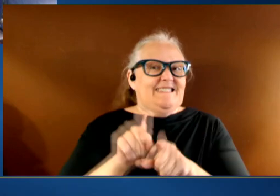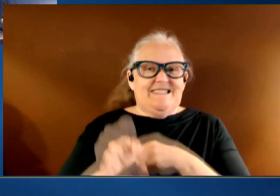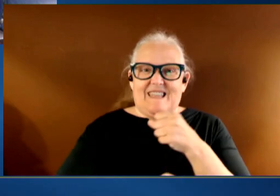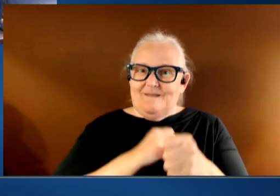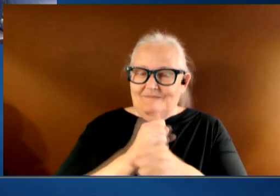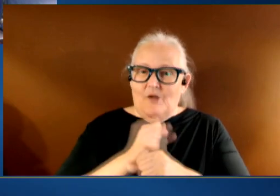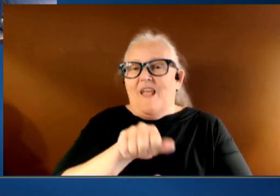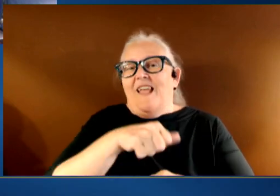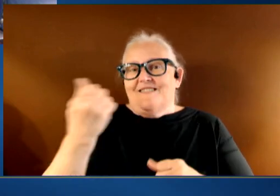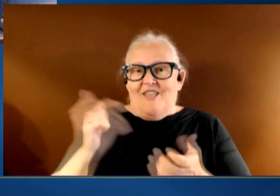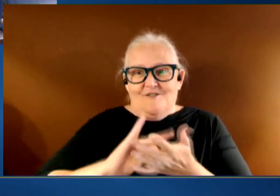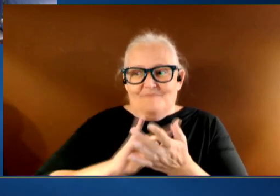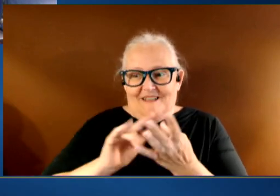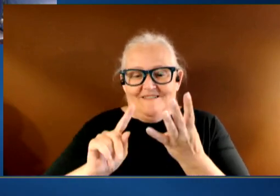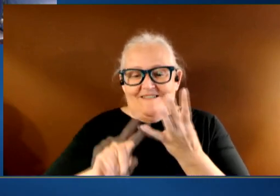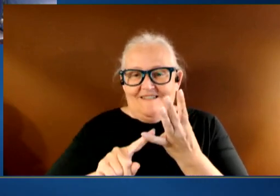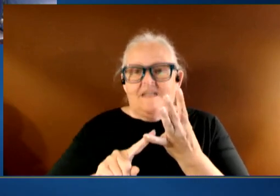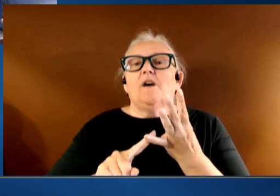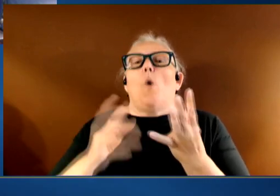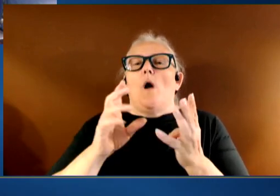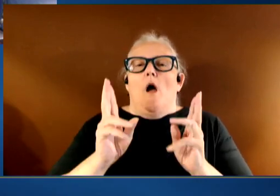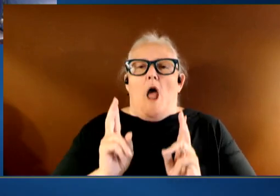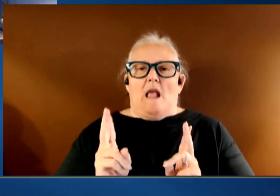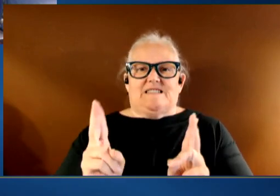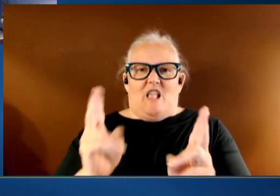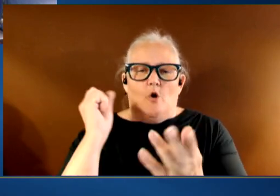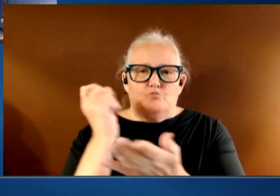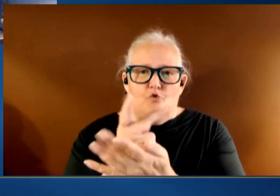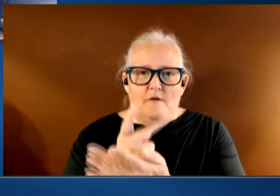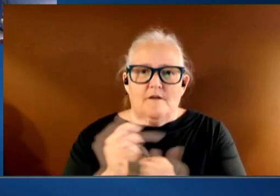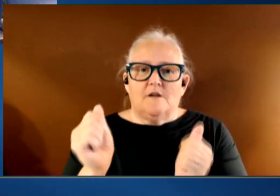received accelerated approval, with a post-marketing requirement to provide